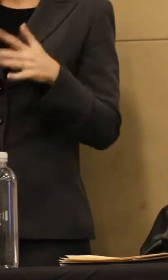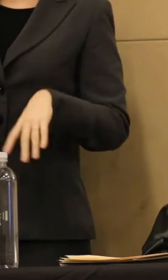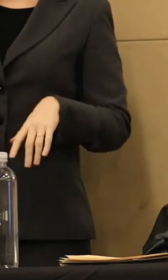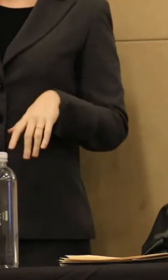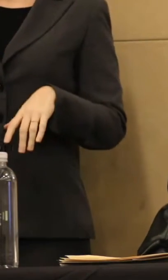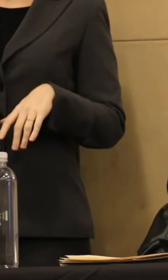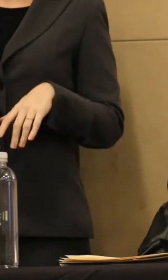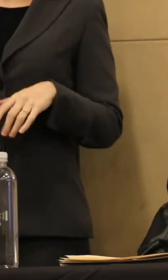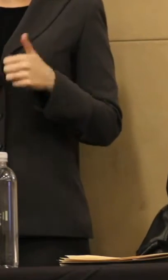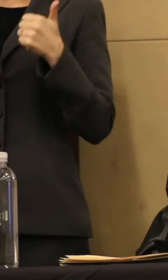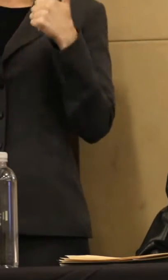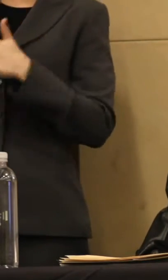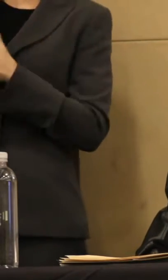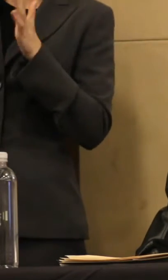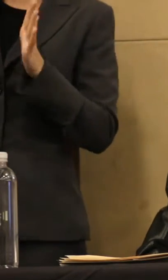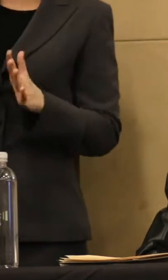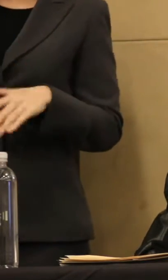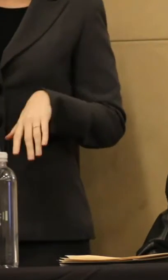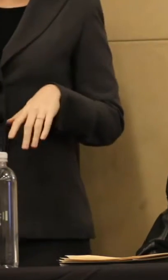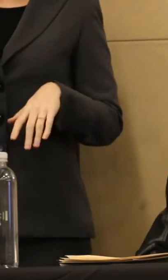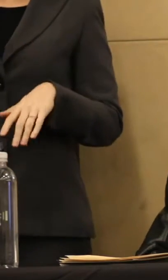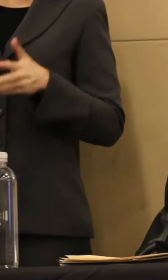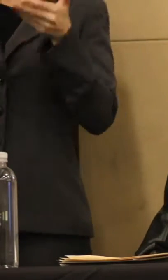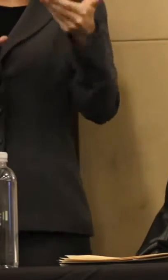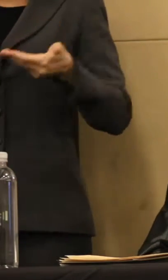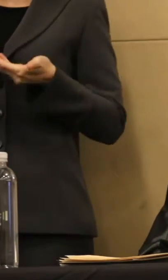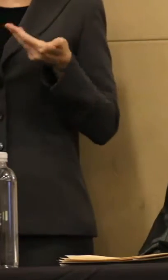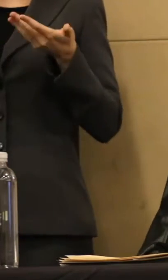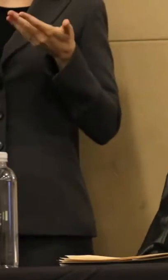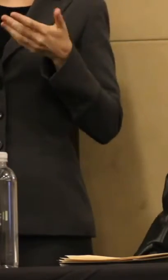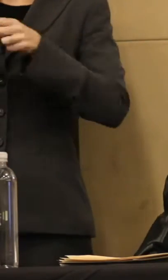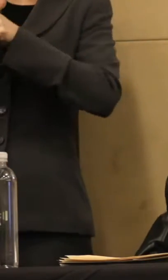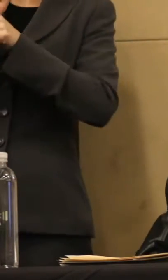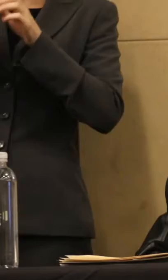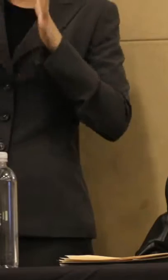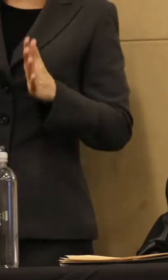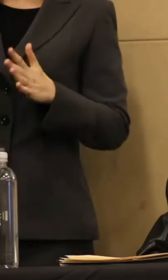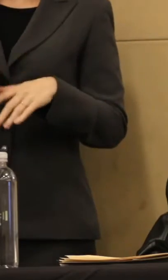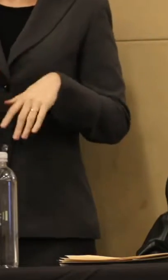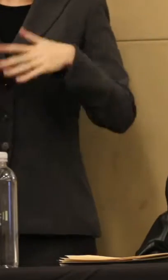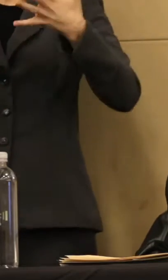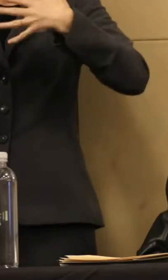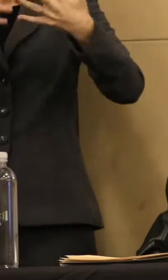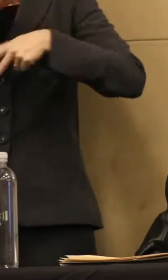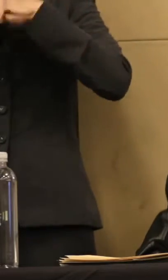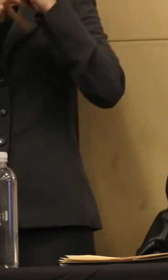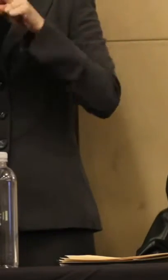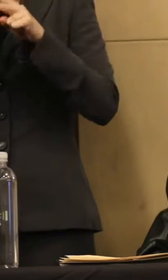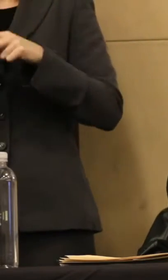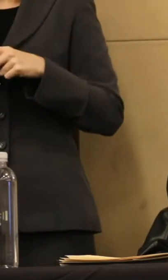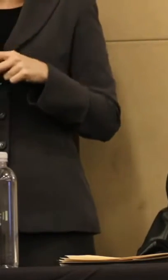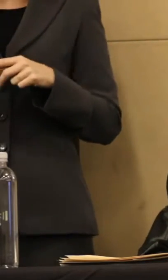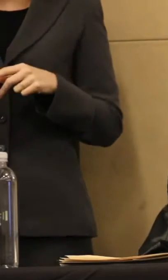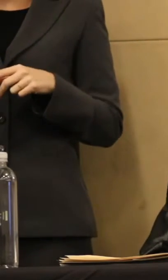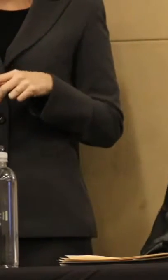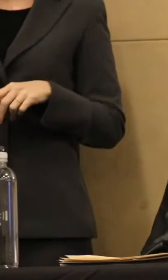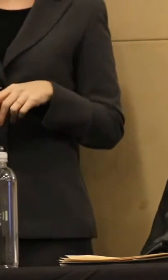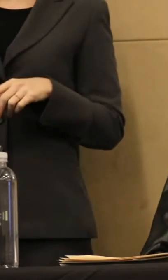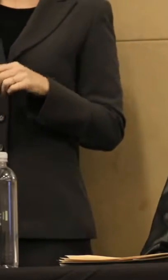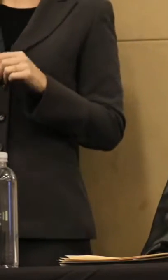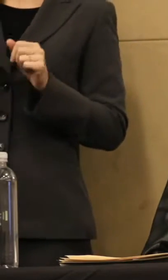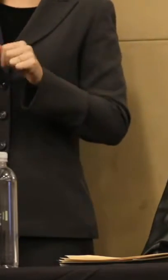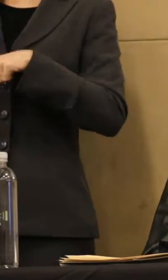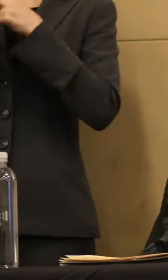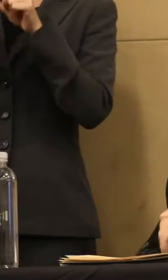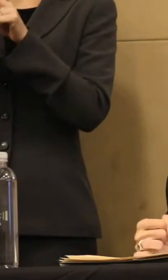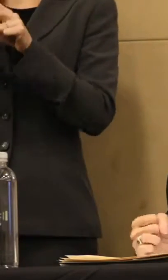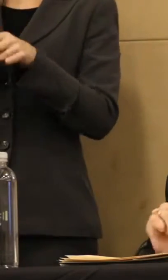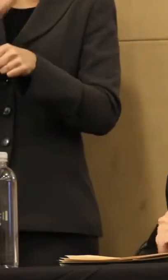who are you know workers and take any type of disability, any type of job and give you